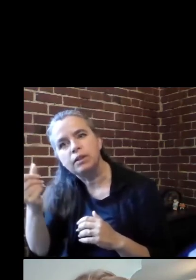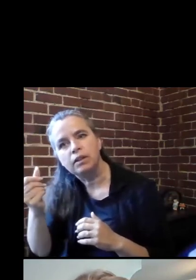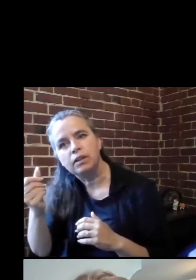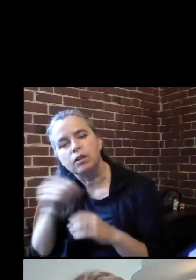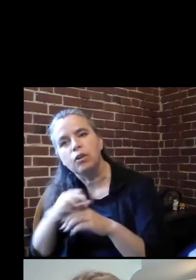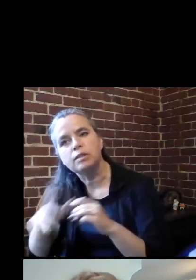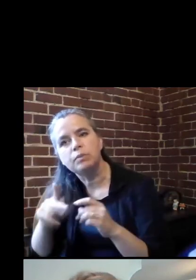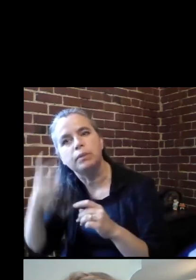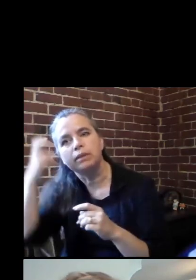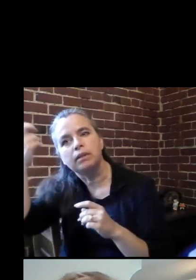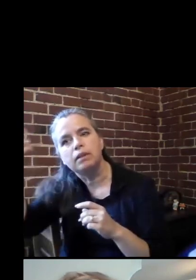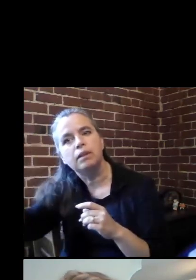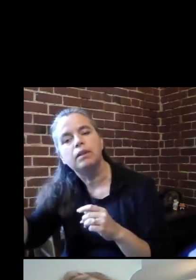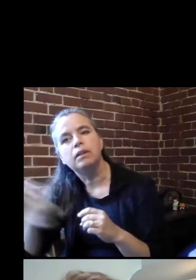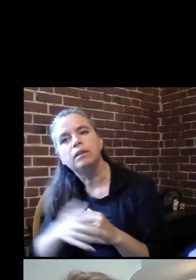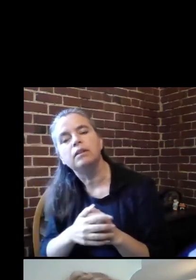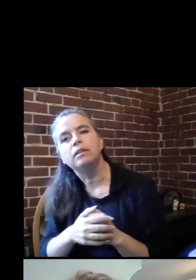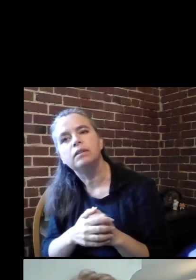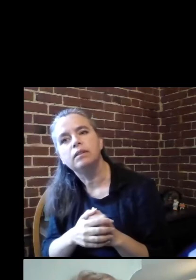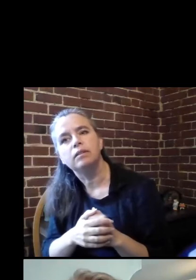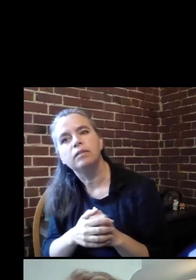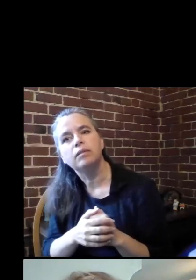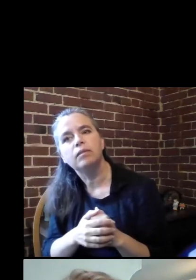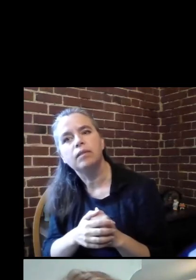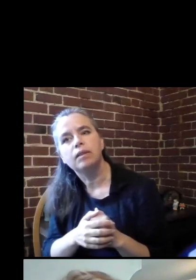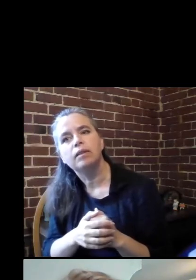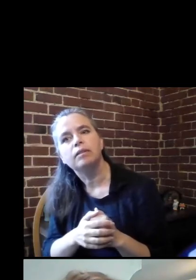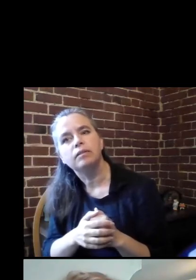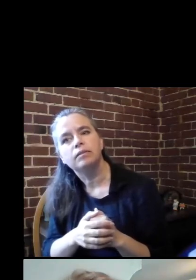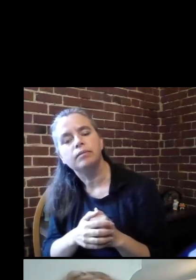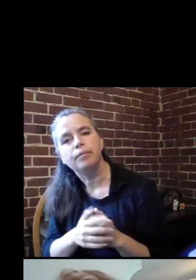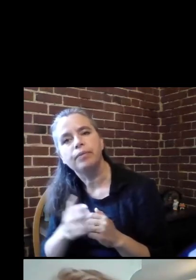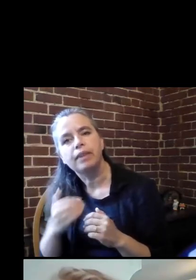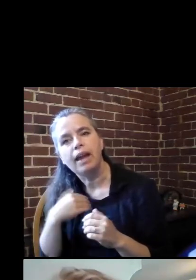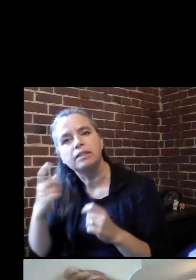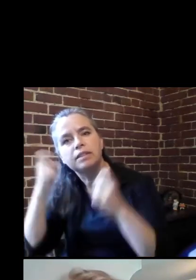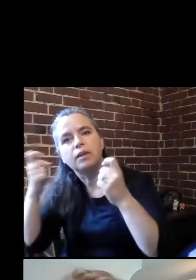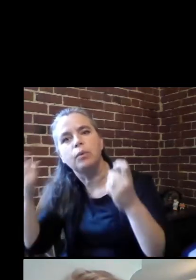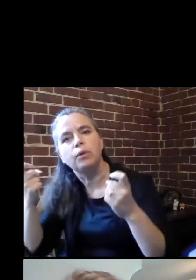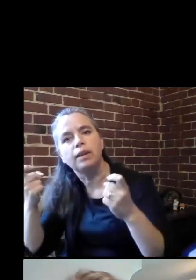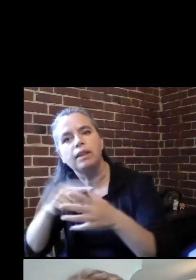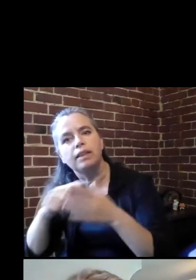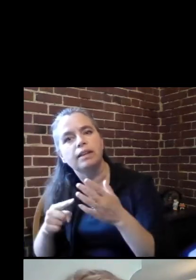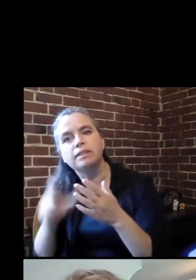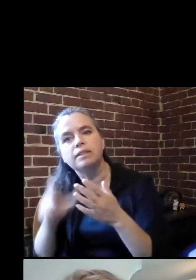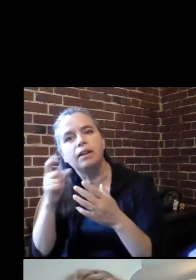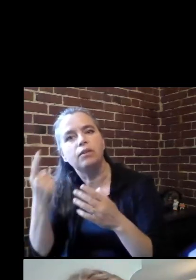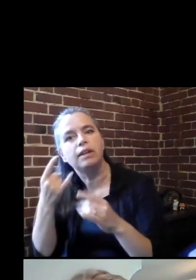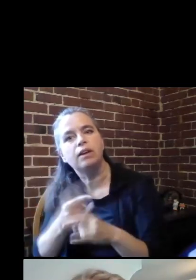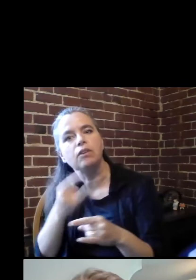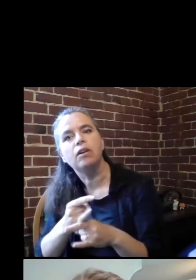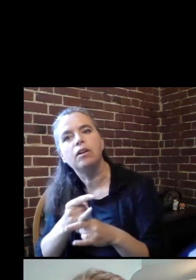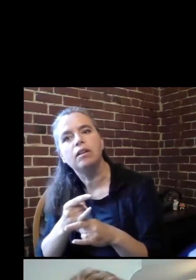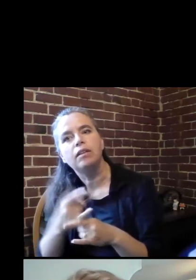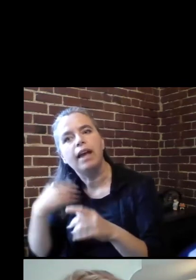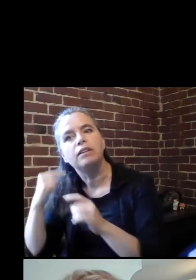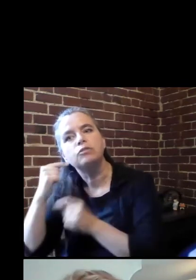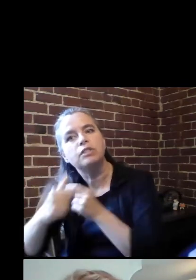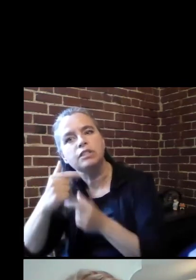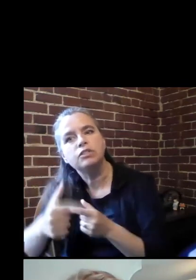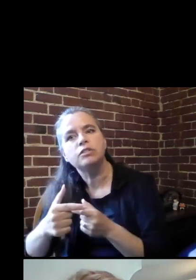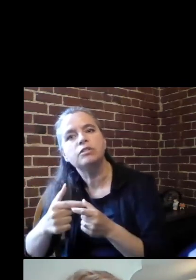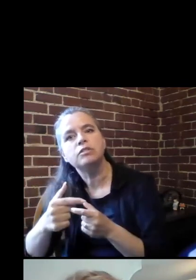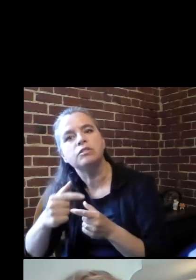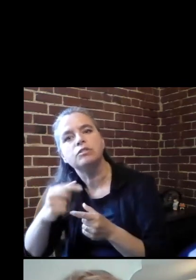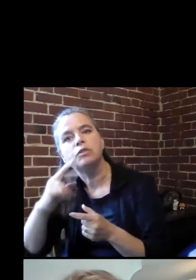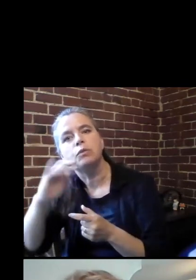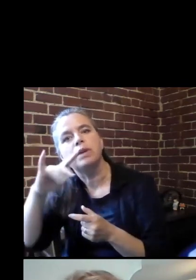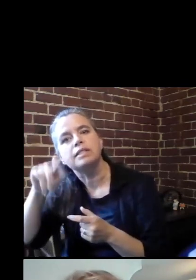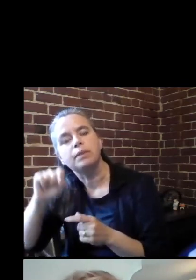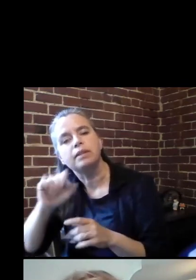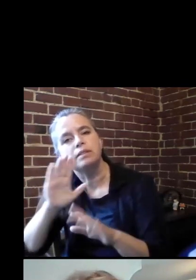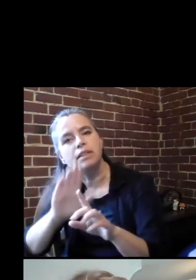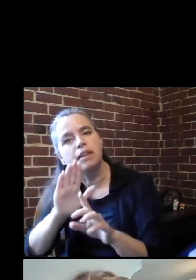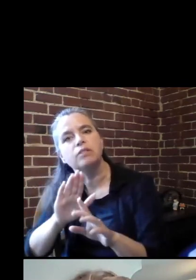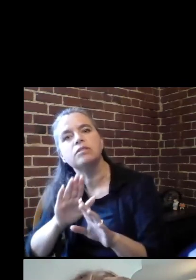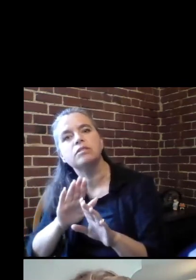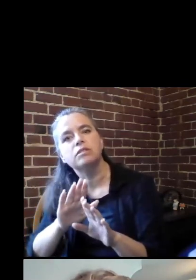And so, you know, they had other things that they would use in their ceremonies that weren't just alcohol. They had their own traditions. Their own recipes. Their own strong histories.